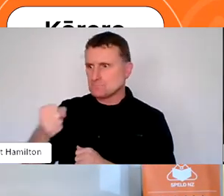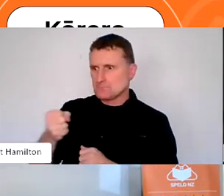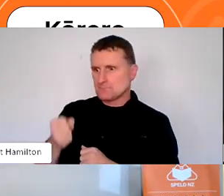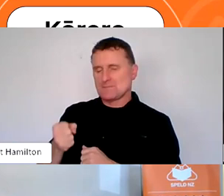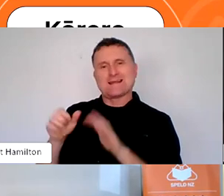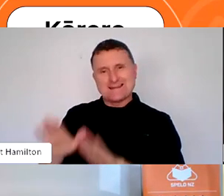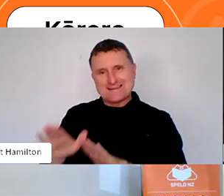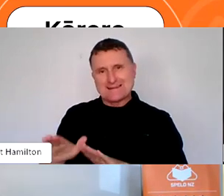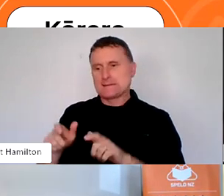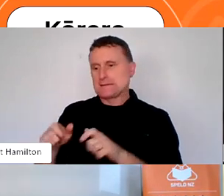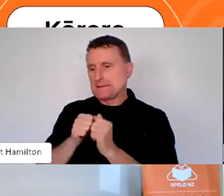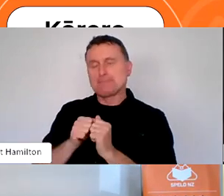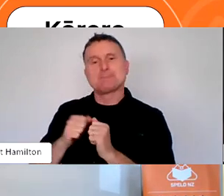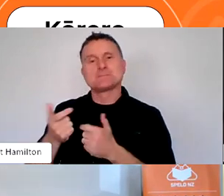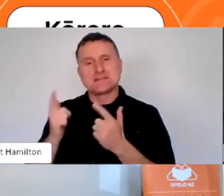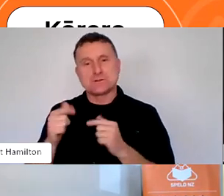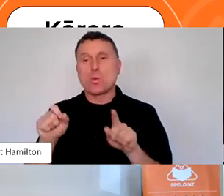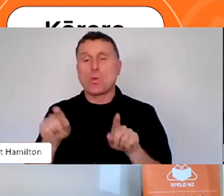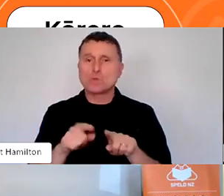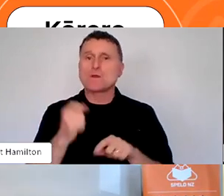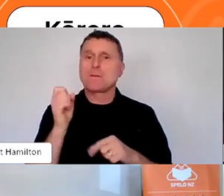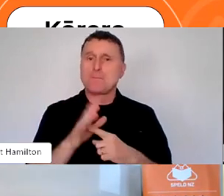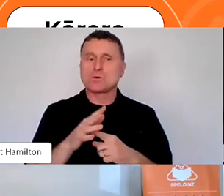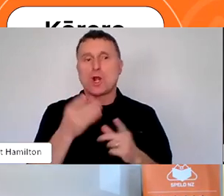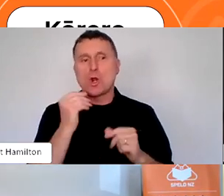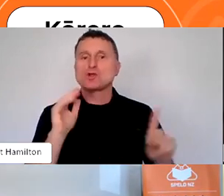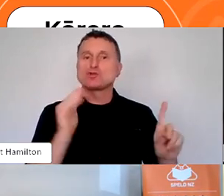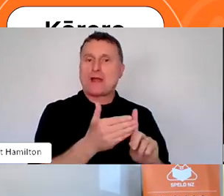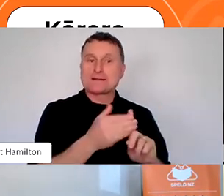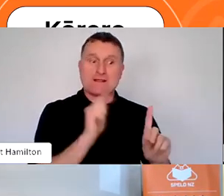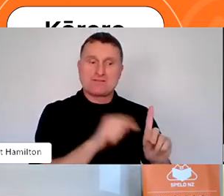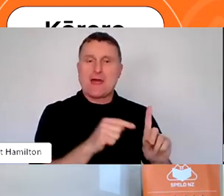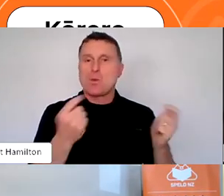students, and ensuring that they really understand their rights